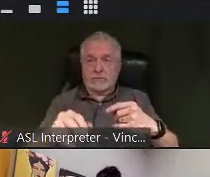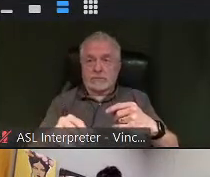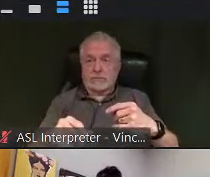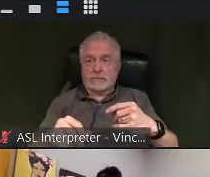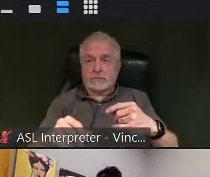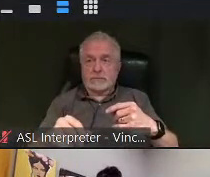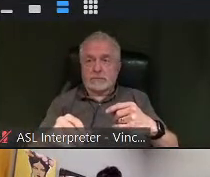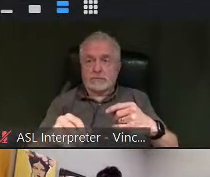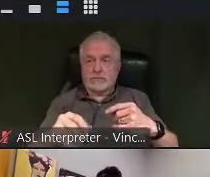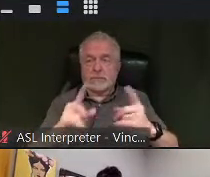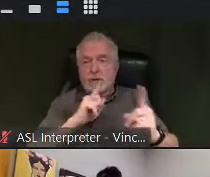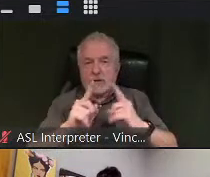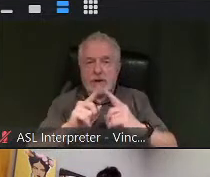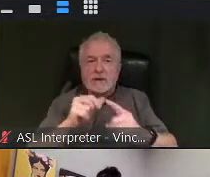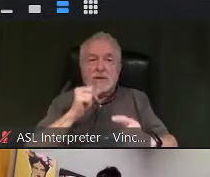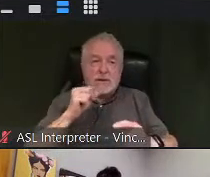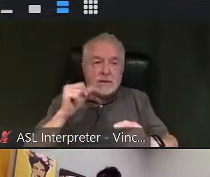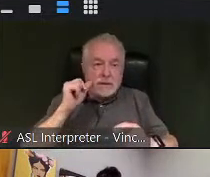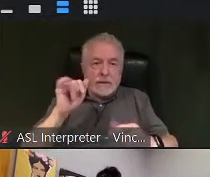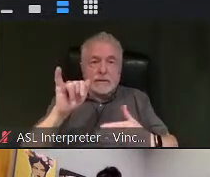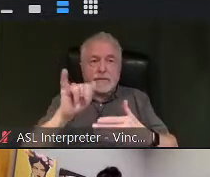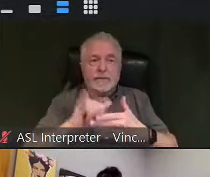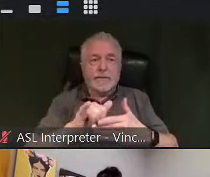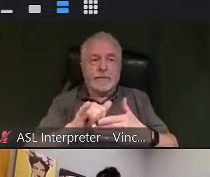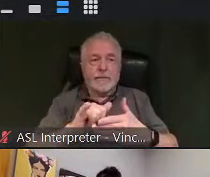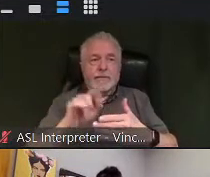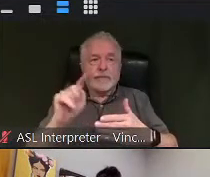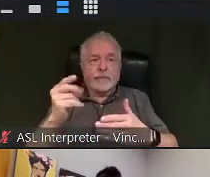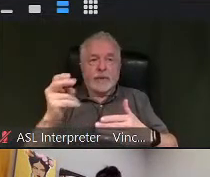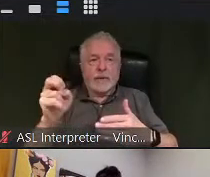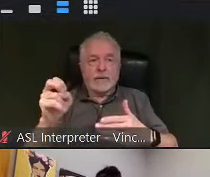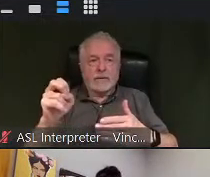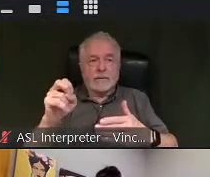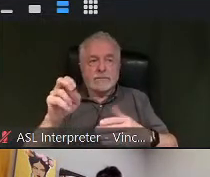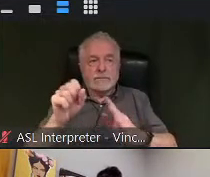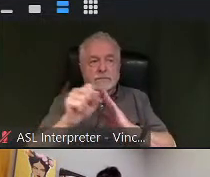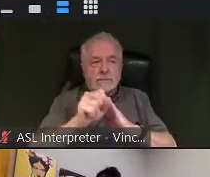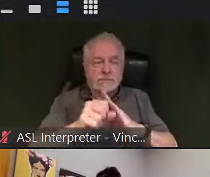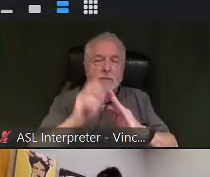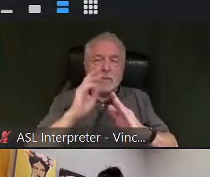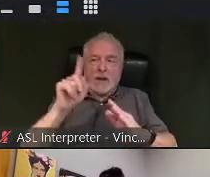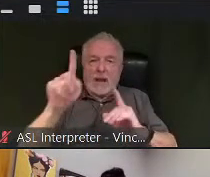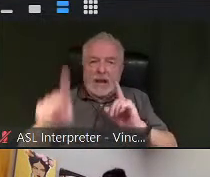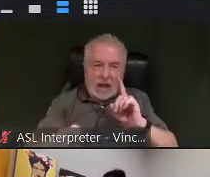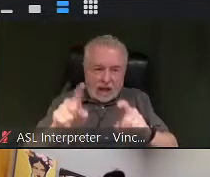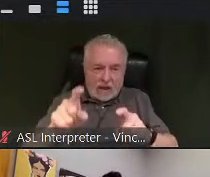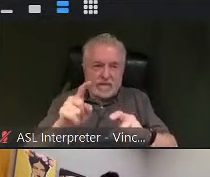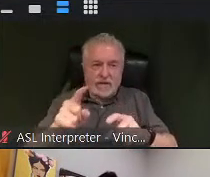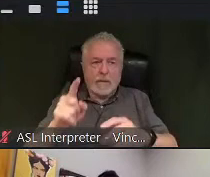talked yesterday that the state is going to ask for a proof of